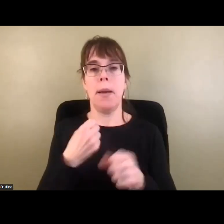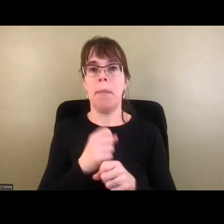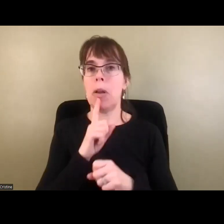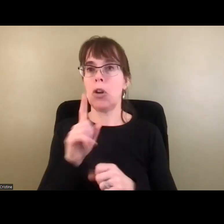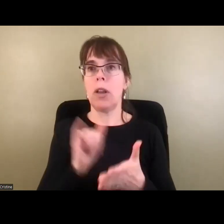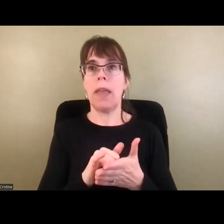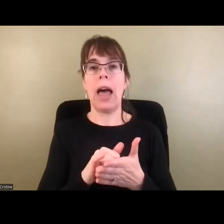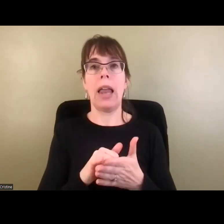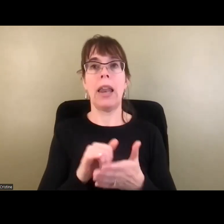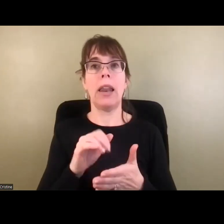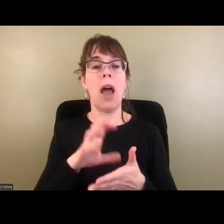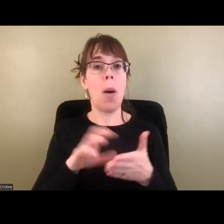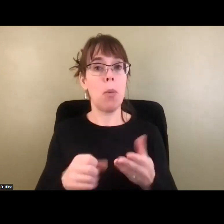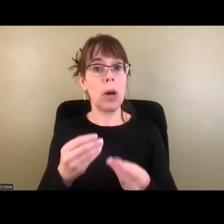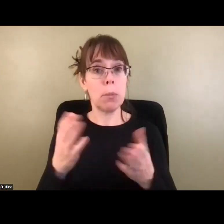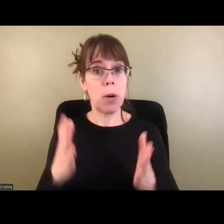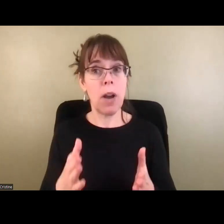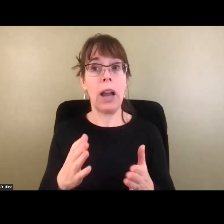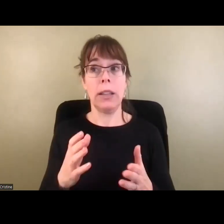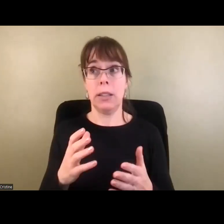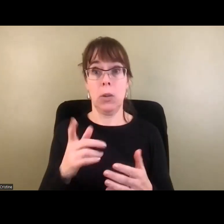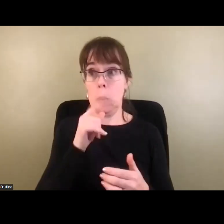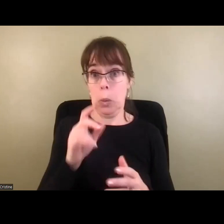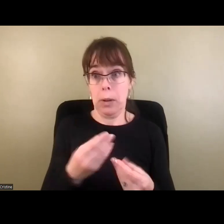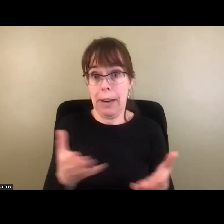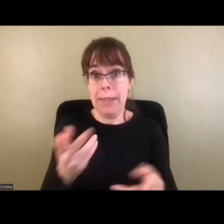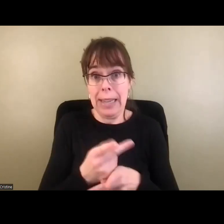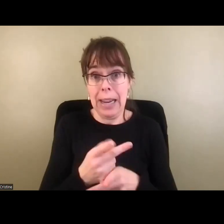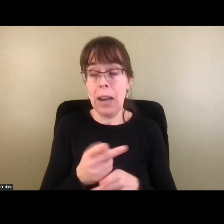providers in our state providing much-needed care, and those seeking it no matter where